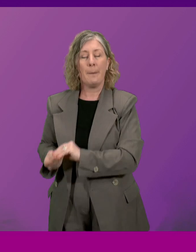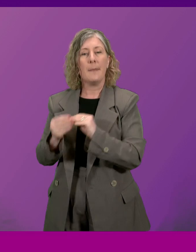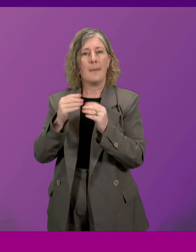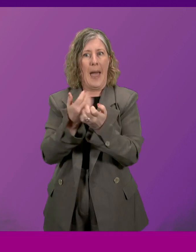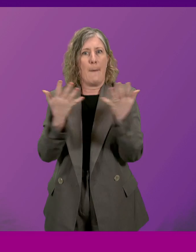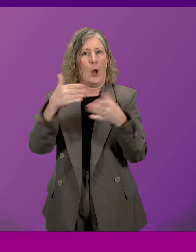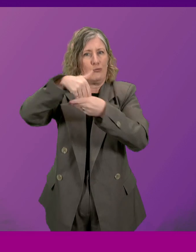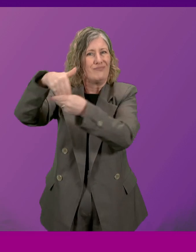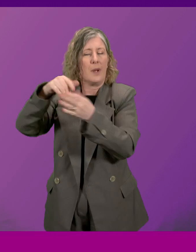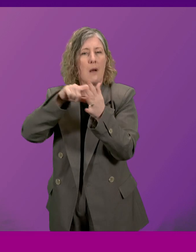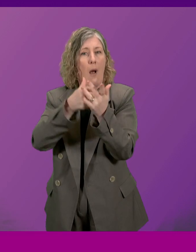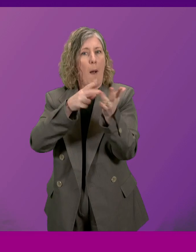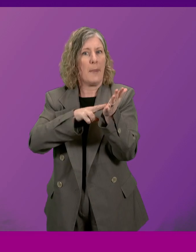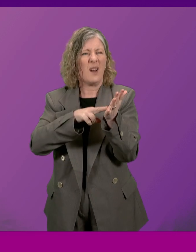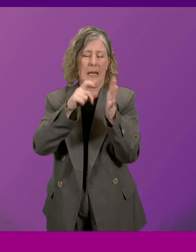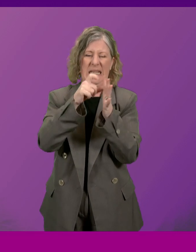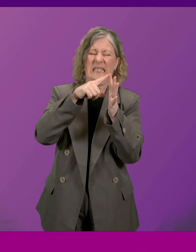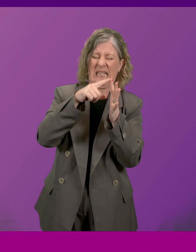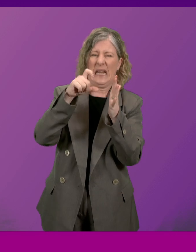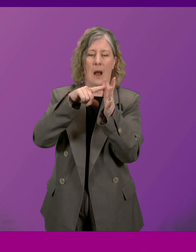We are delivering on many other aspects of our policy agenda,